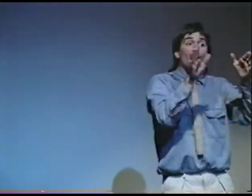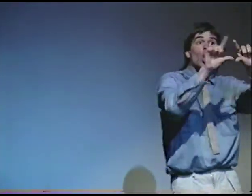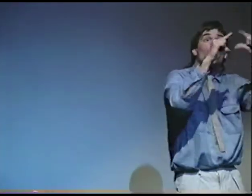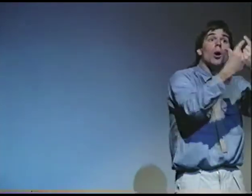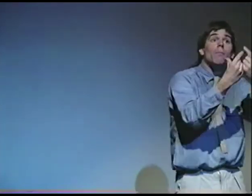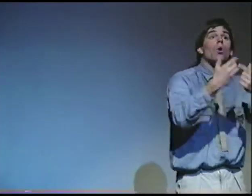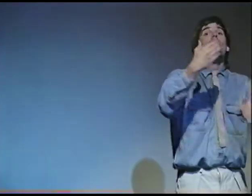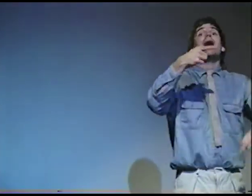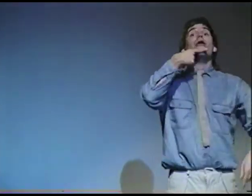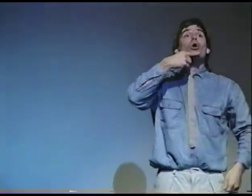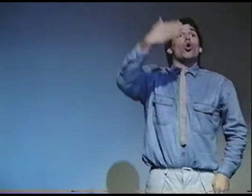And it's fascinating.